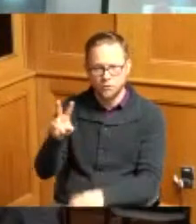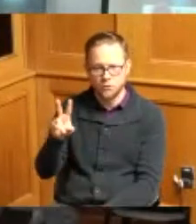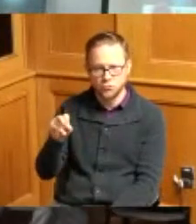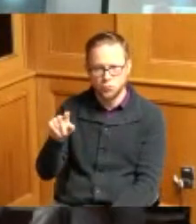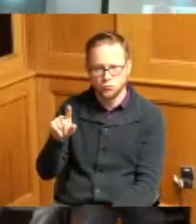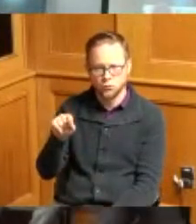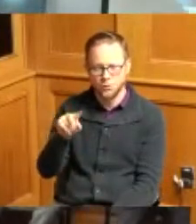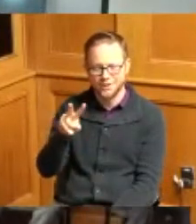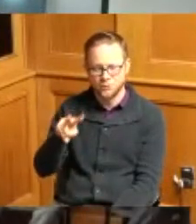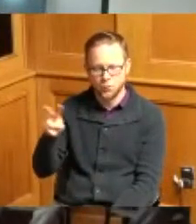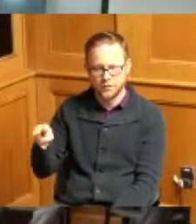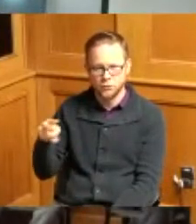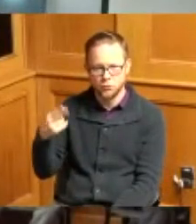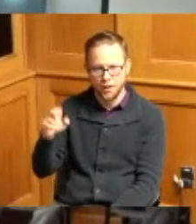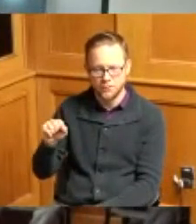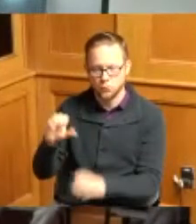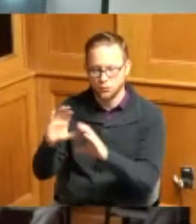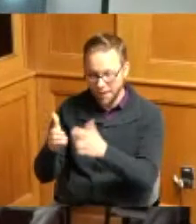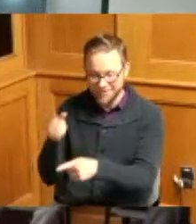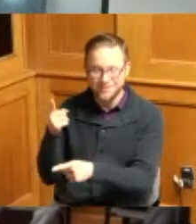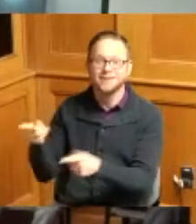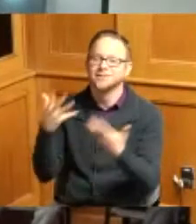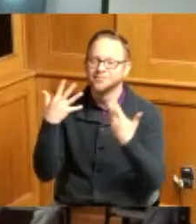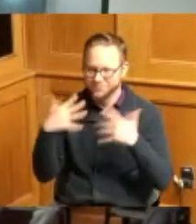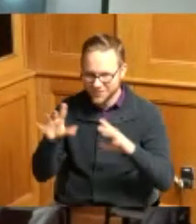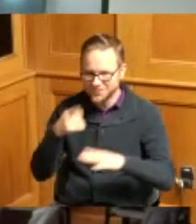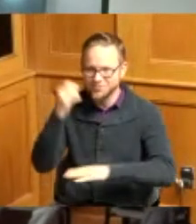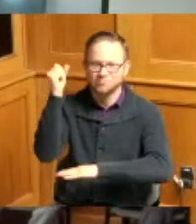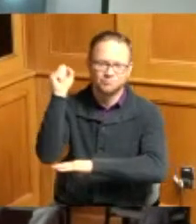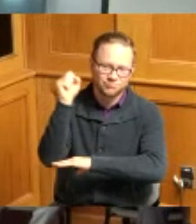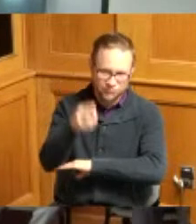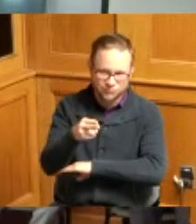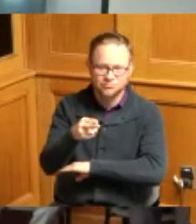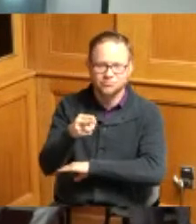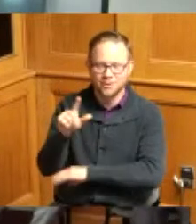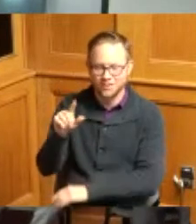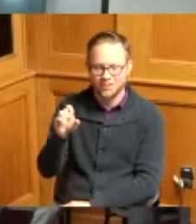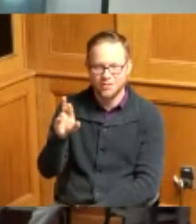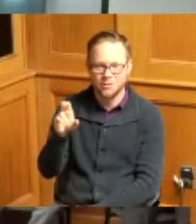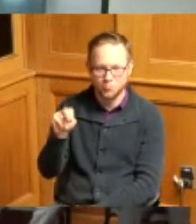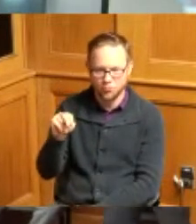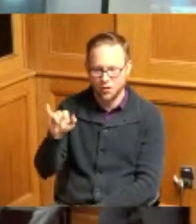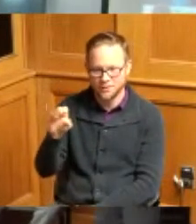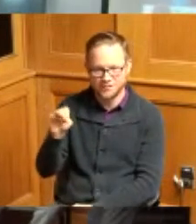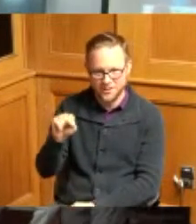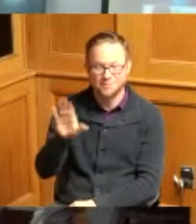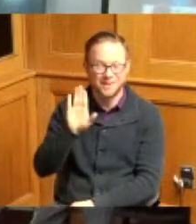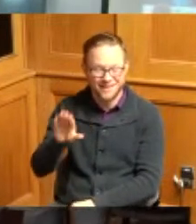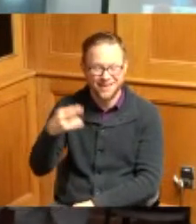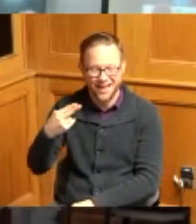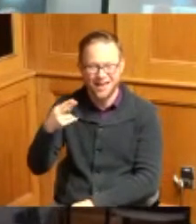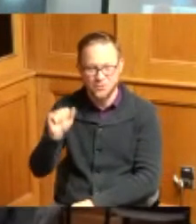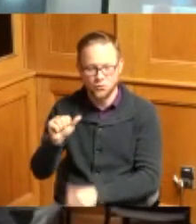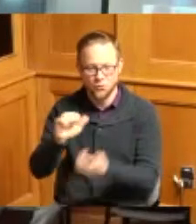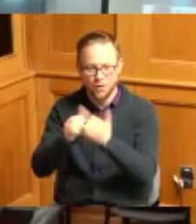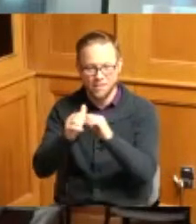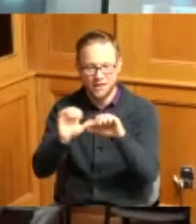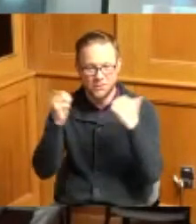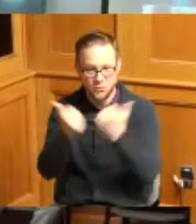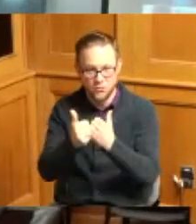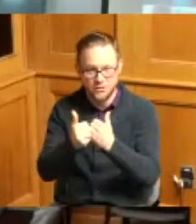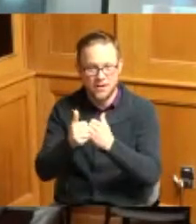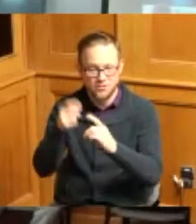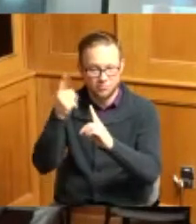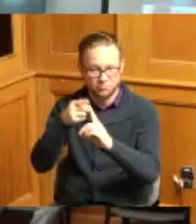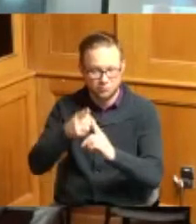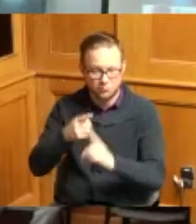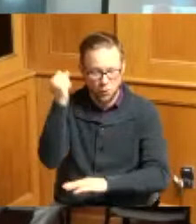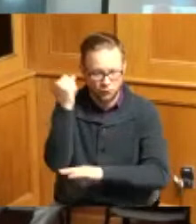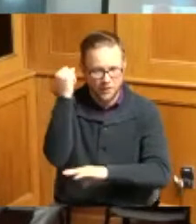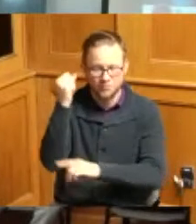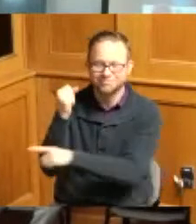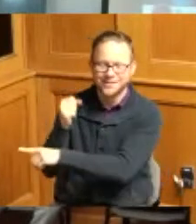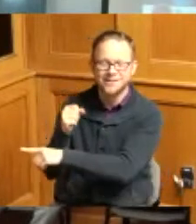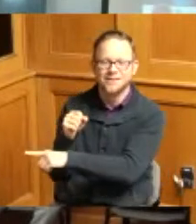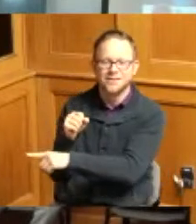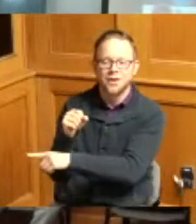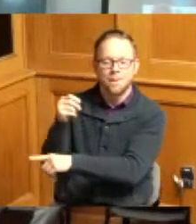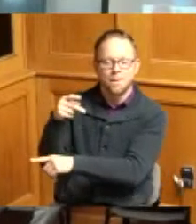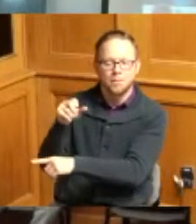surpassed NBA great LeBron James Ohio High School Athletic Association scoring record Paul had 2658